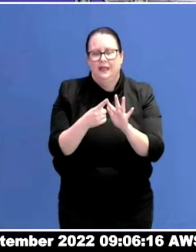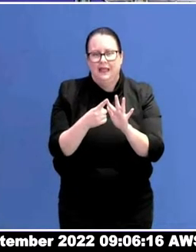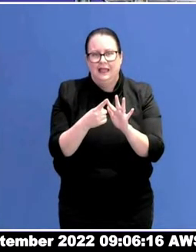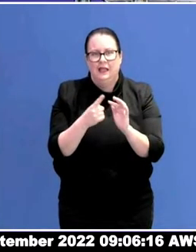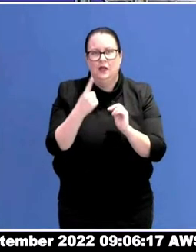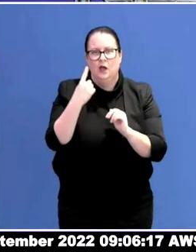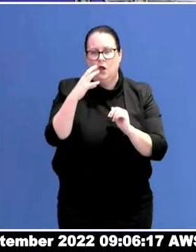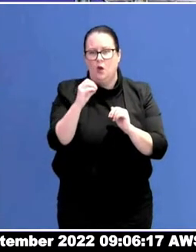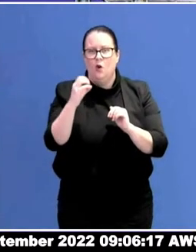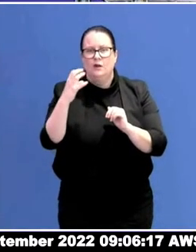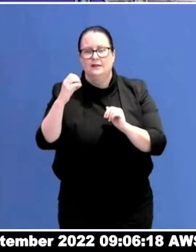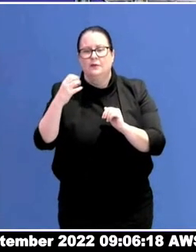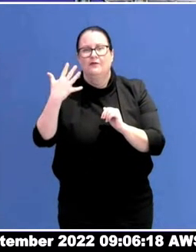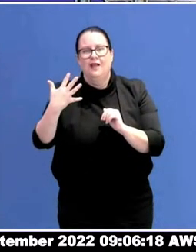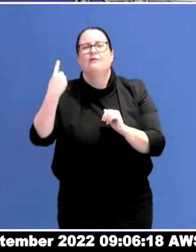0551.0001.0001.